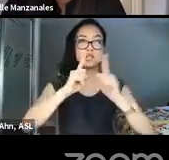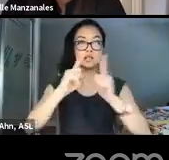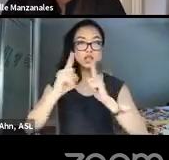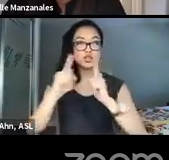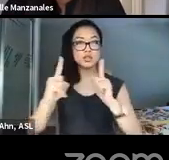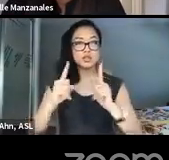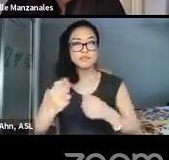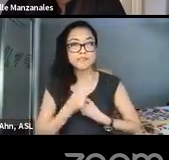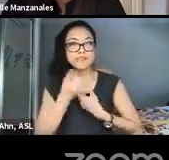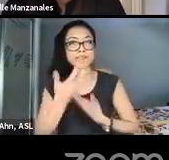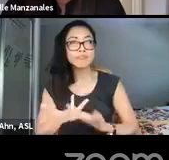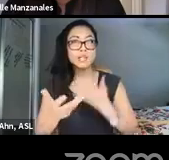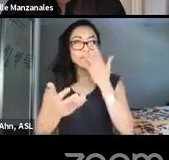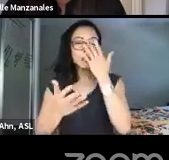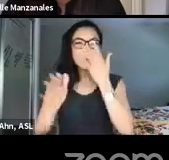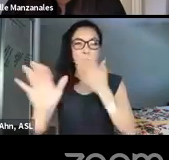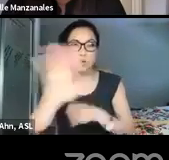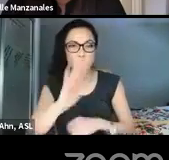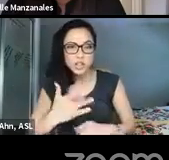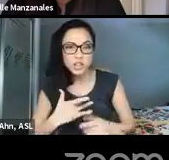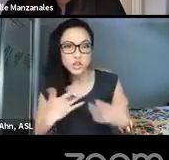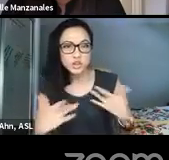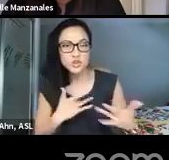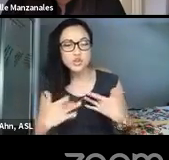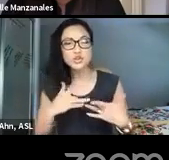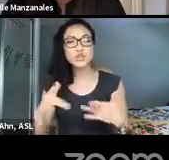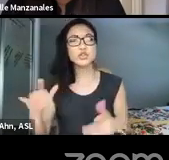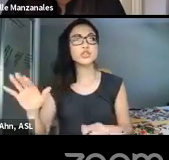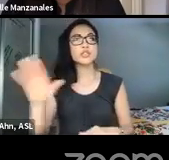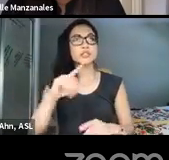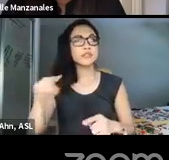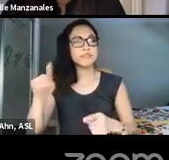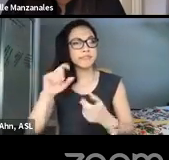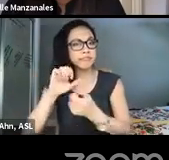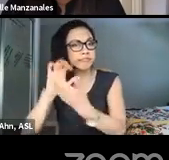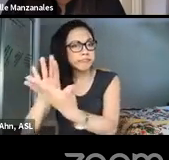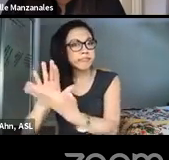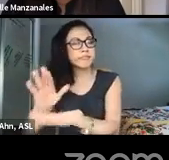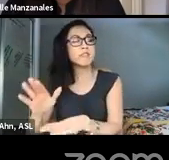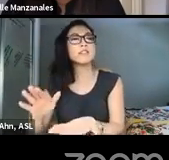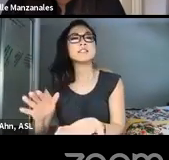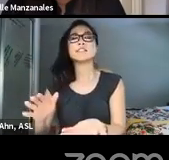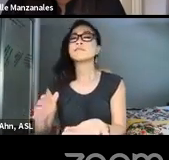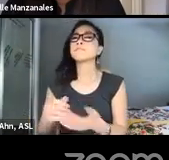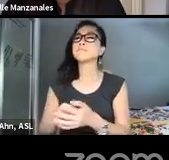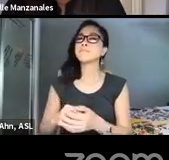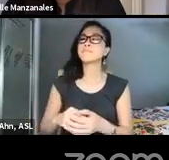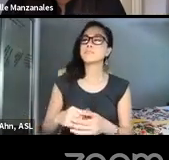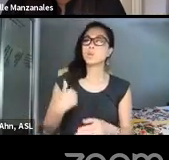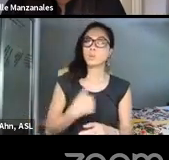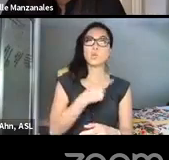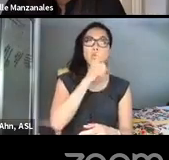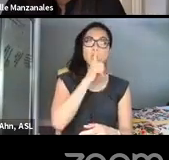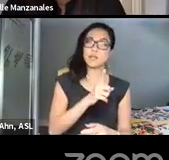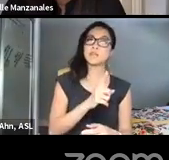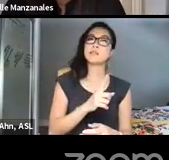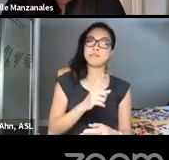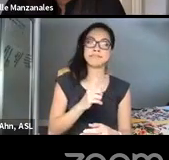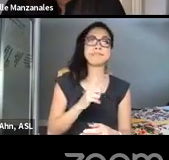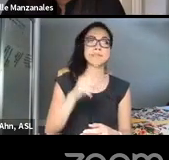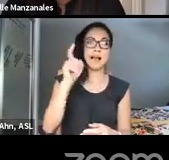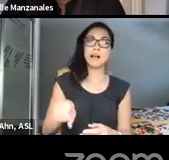so we're wrapping that up this week. We have been able to reach, I believe, over 1,100 individuals